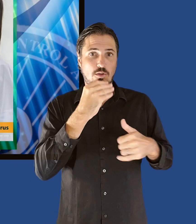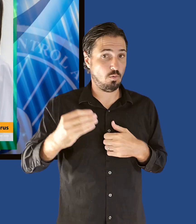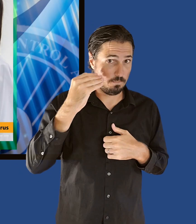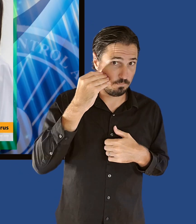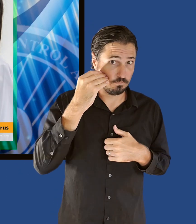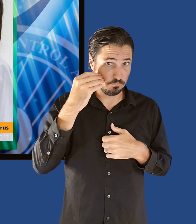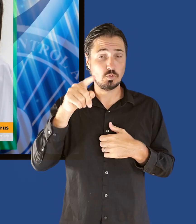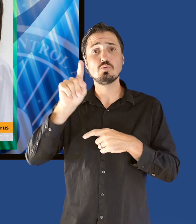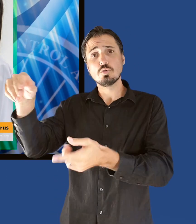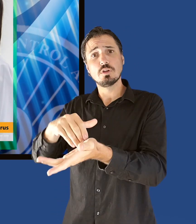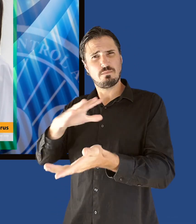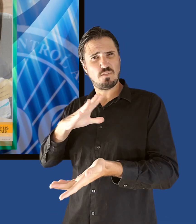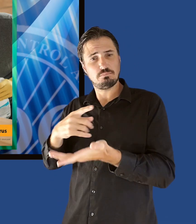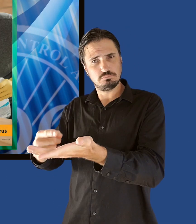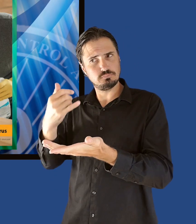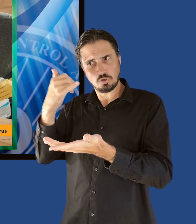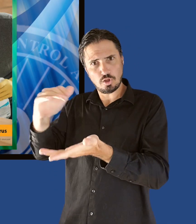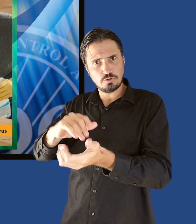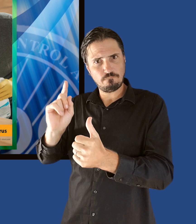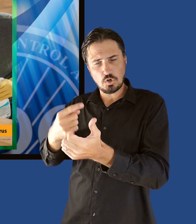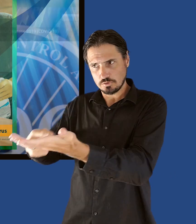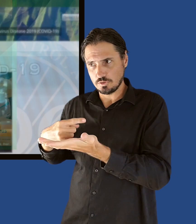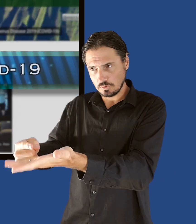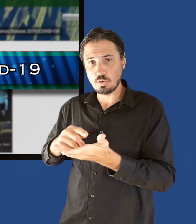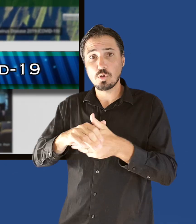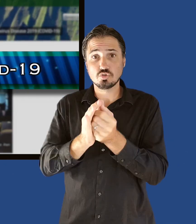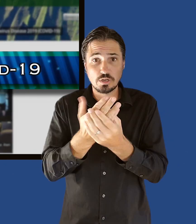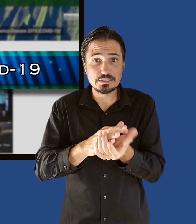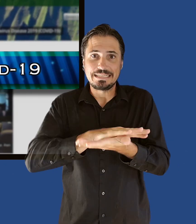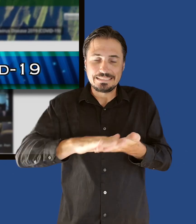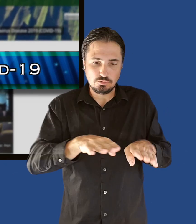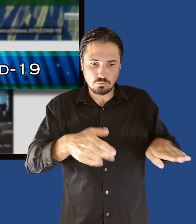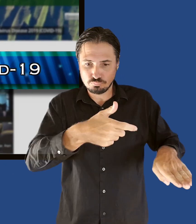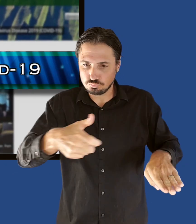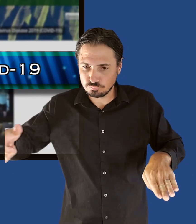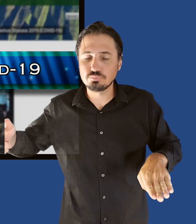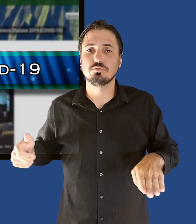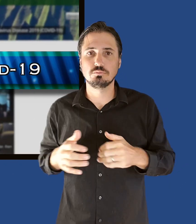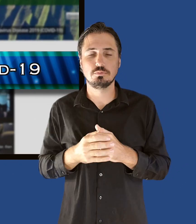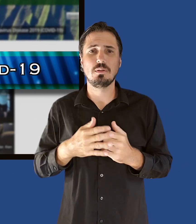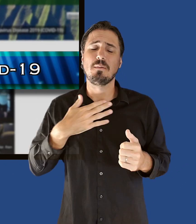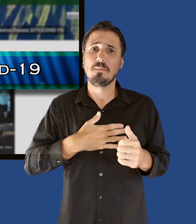Wash your hands frequently and clean surfaces often. Stay informed and connected during this time of social distancing.